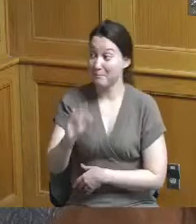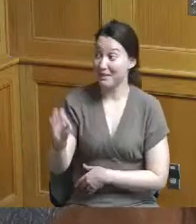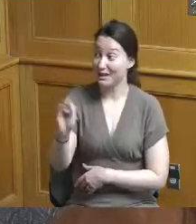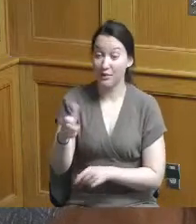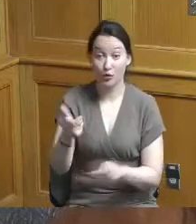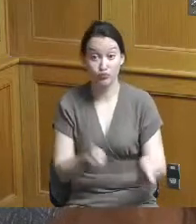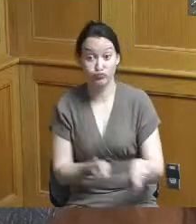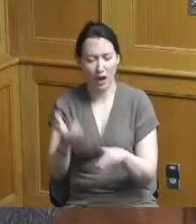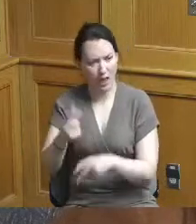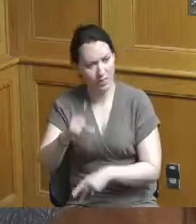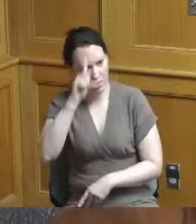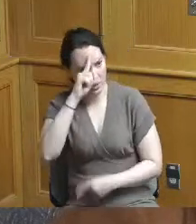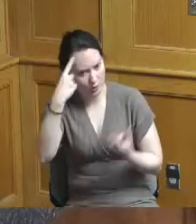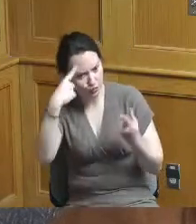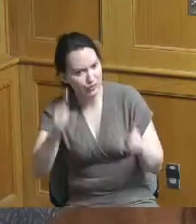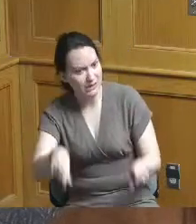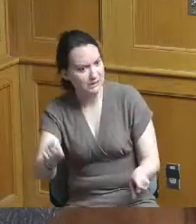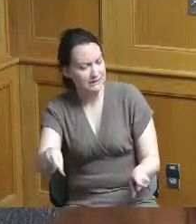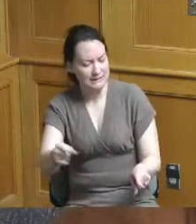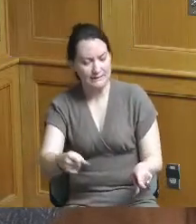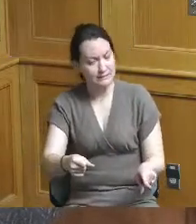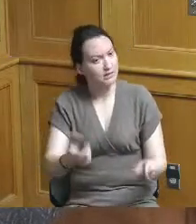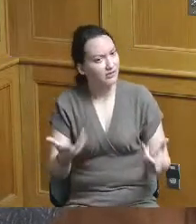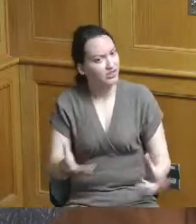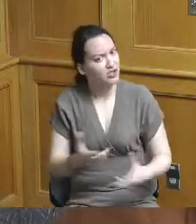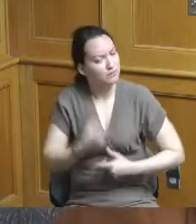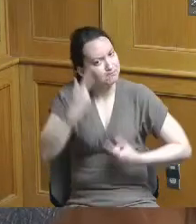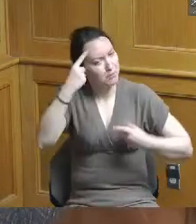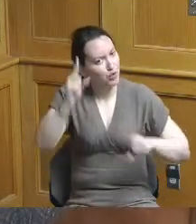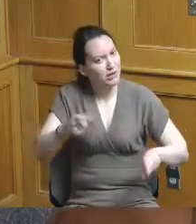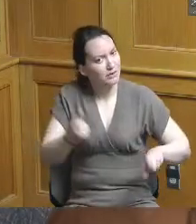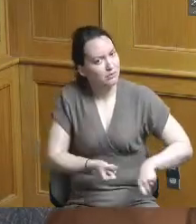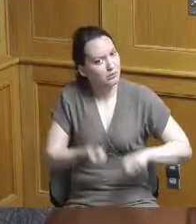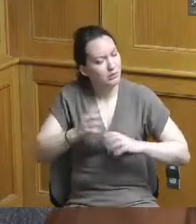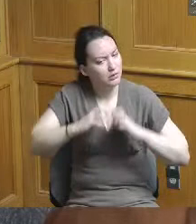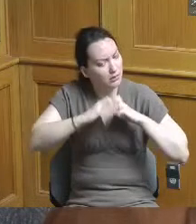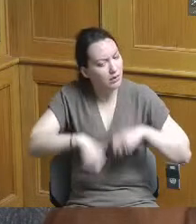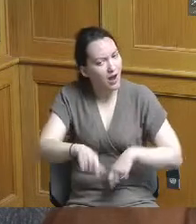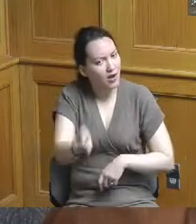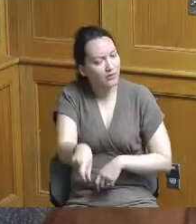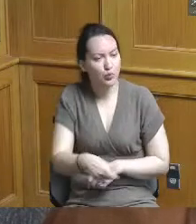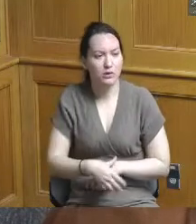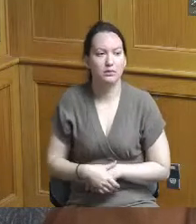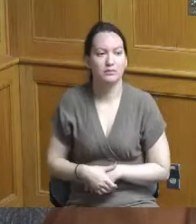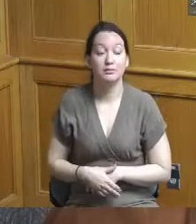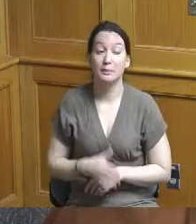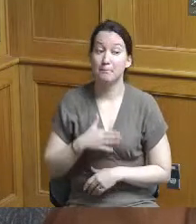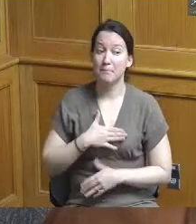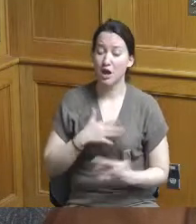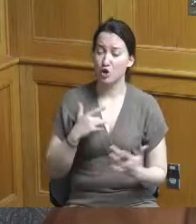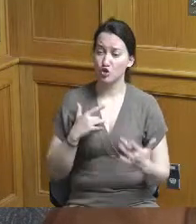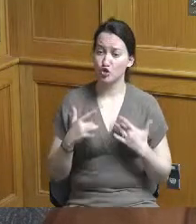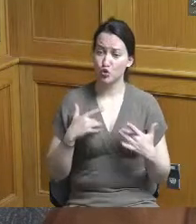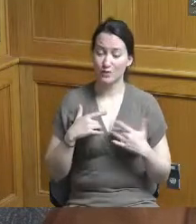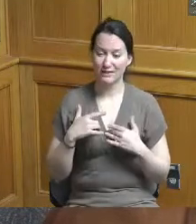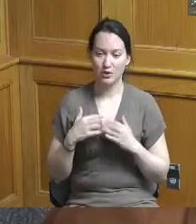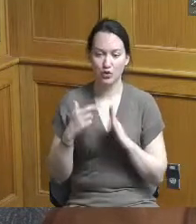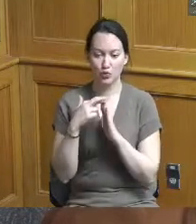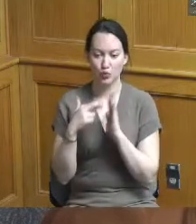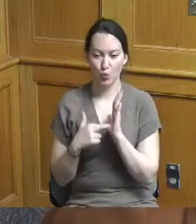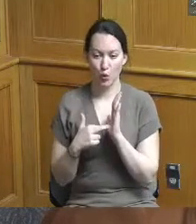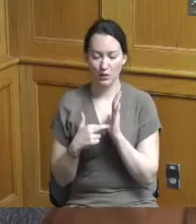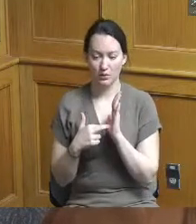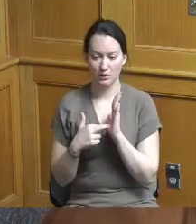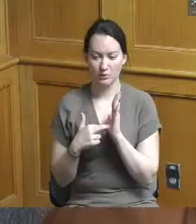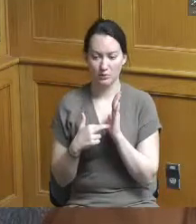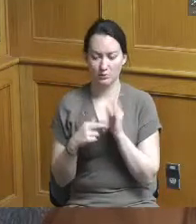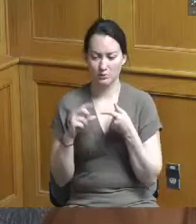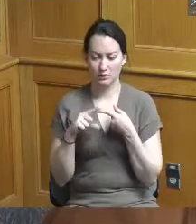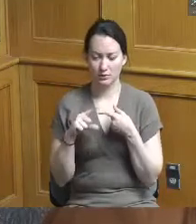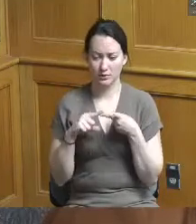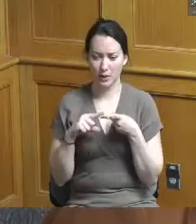to go I think everybody agreed to that what I'm concerned is is one set of rules one process my